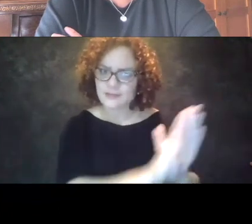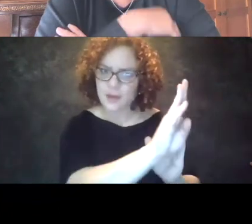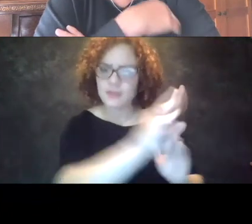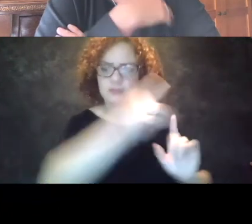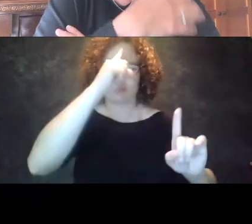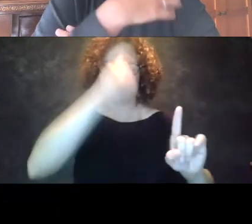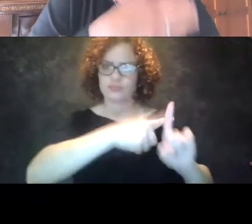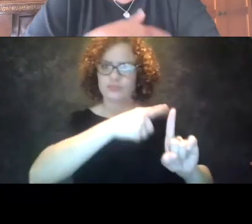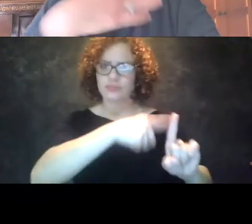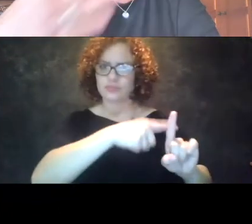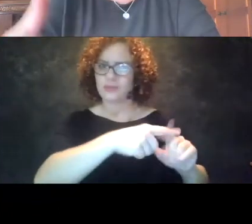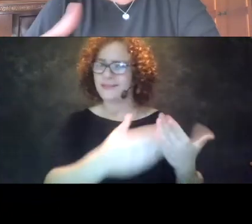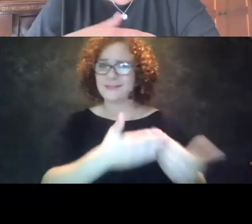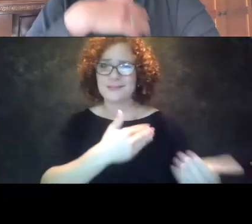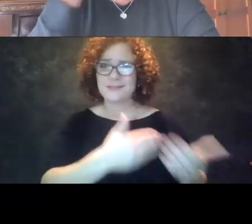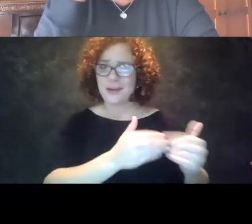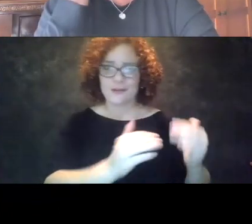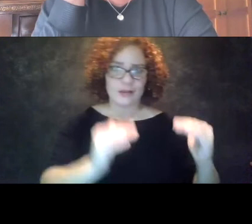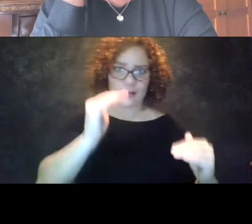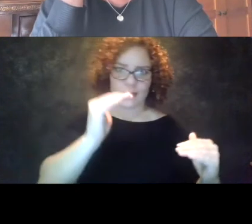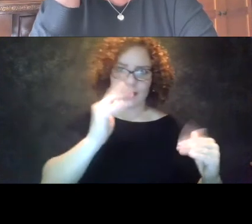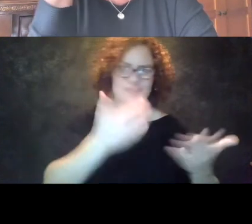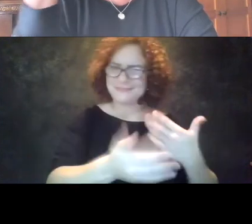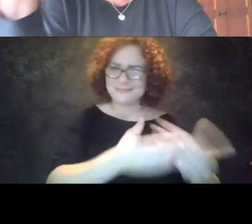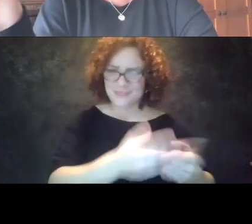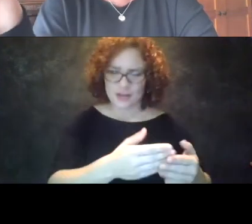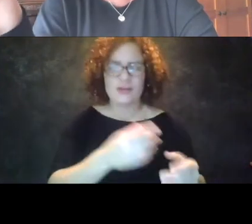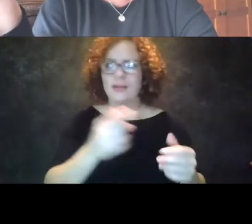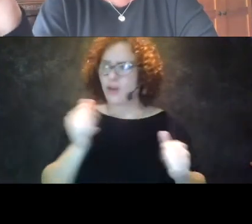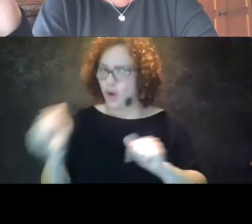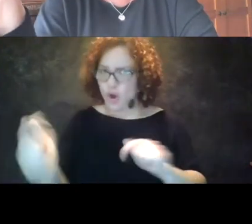fact that everyone's you know, making steps forward, progressing and holding high expectations,